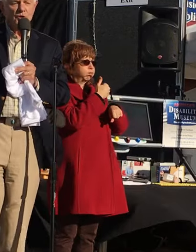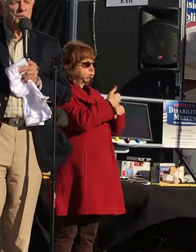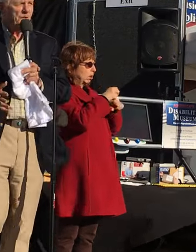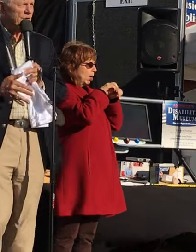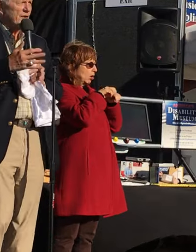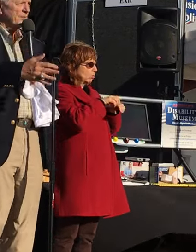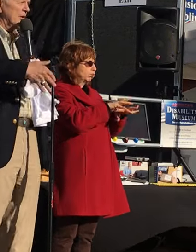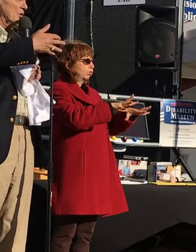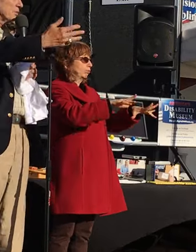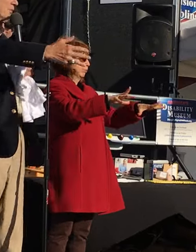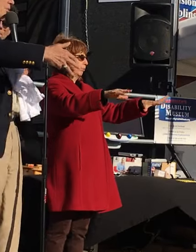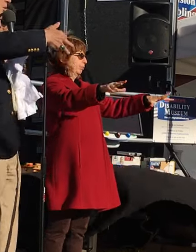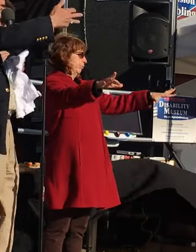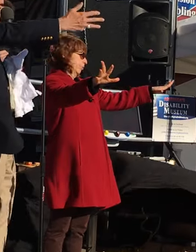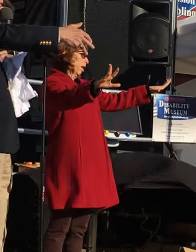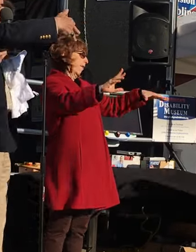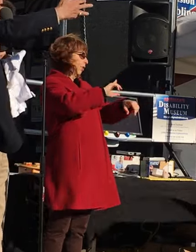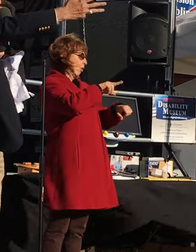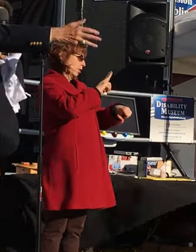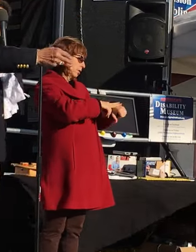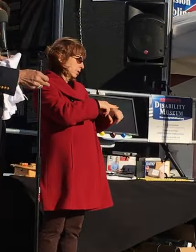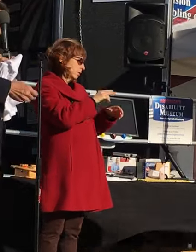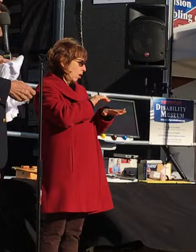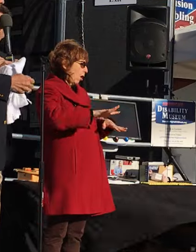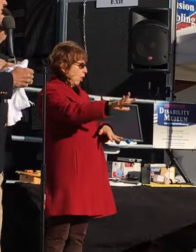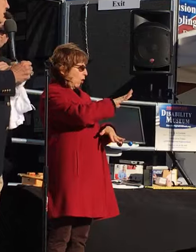it all over which then went on to be all over the United States.